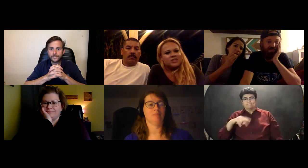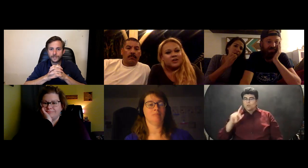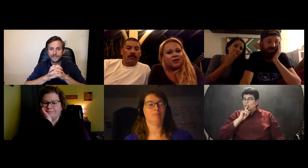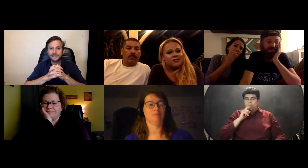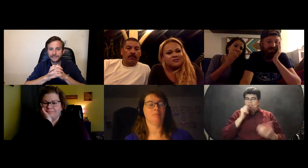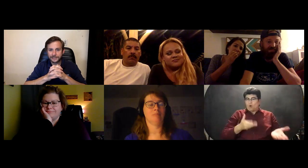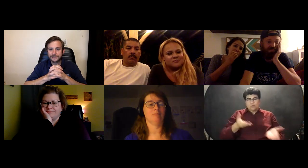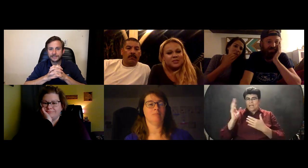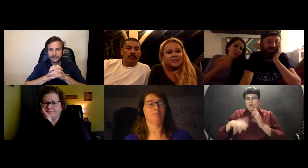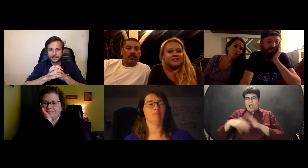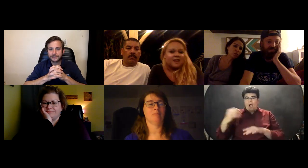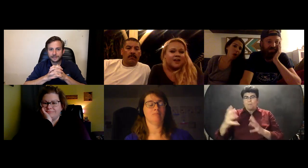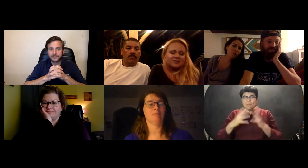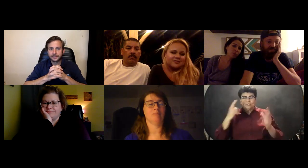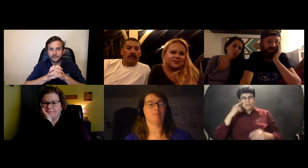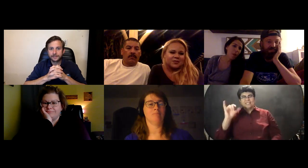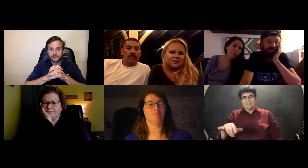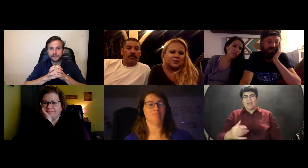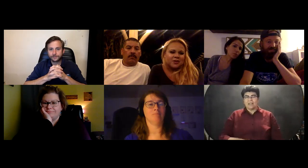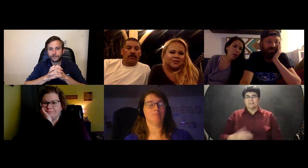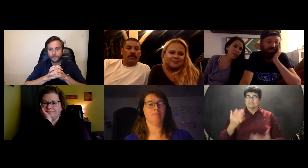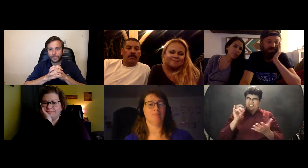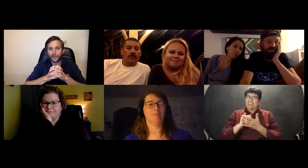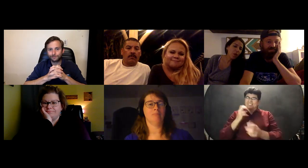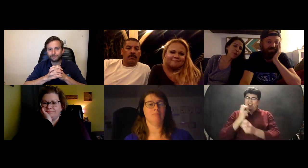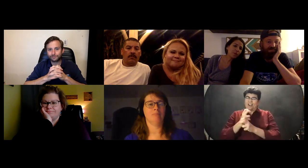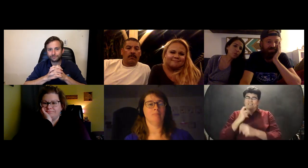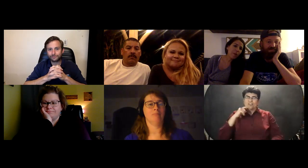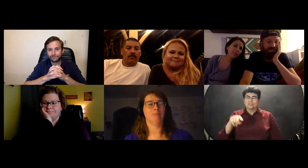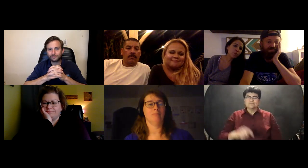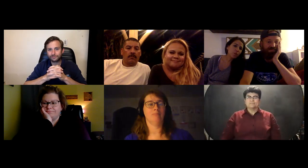all because of that so that's pretty hard